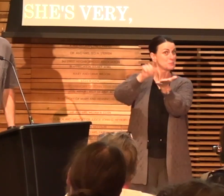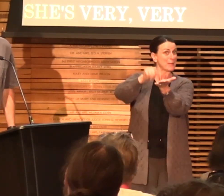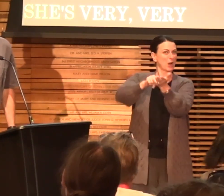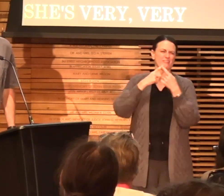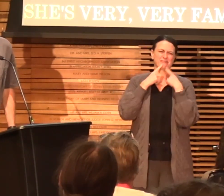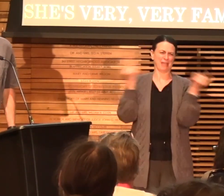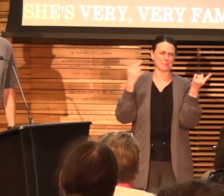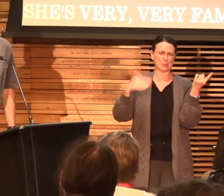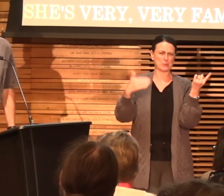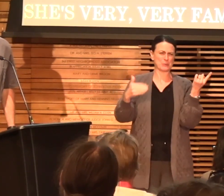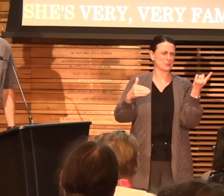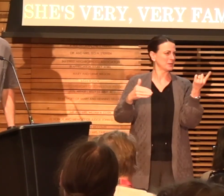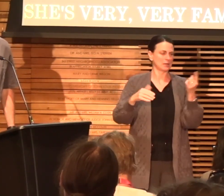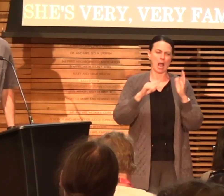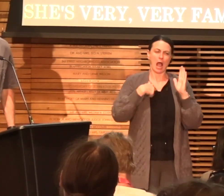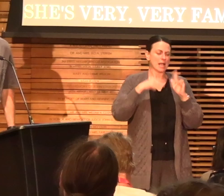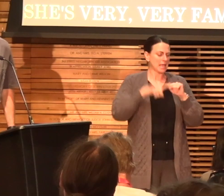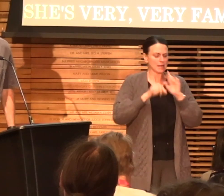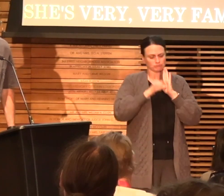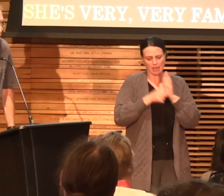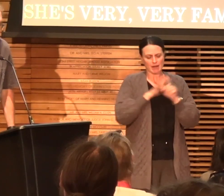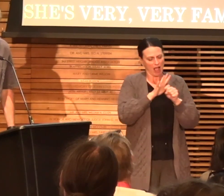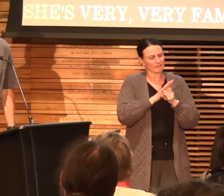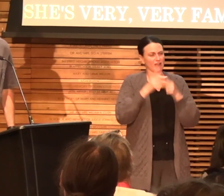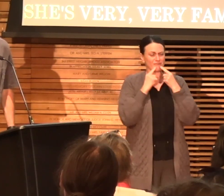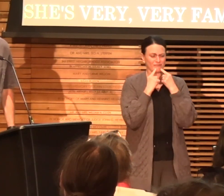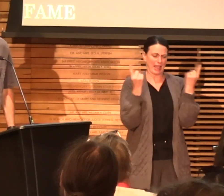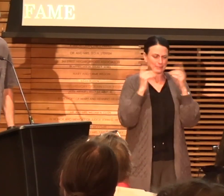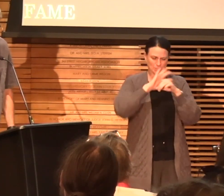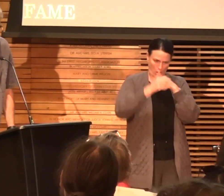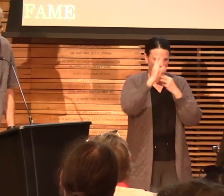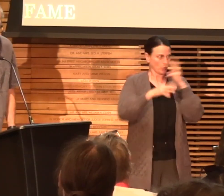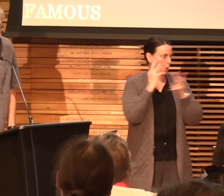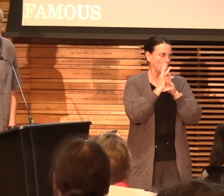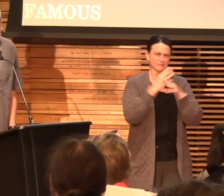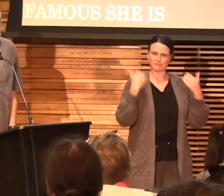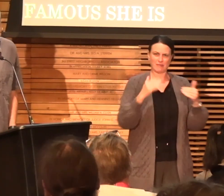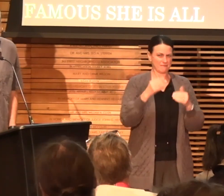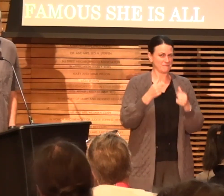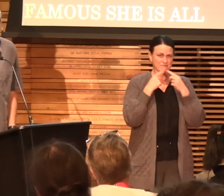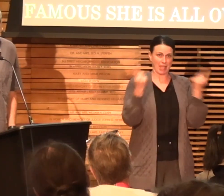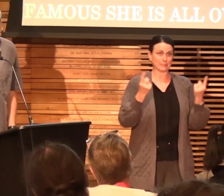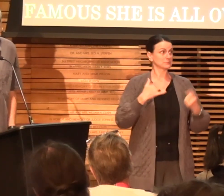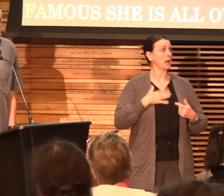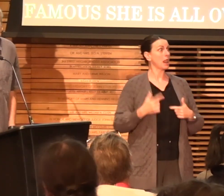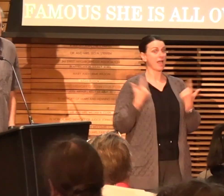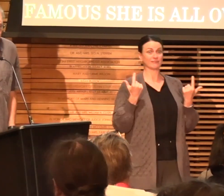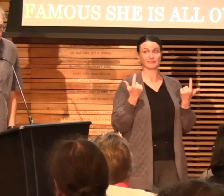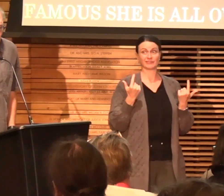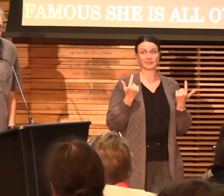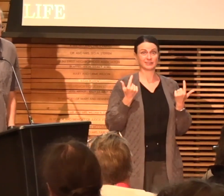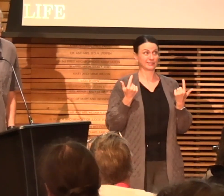Can't underscore how famous she is all over the world. "The Story of My Life's" been translated